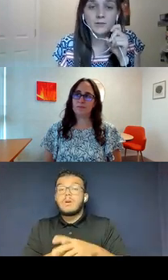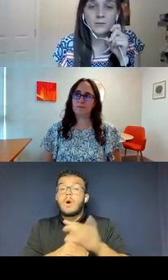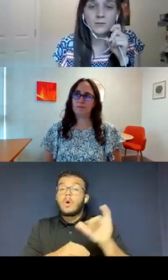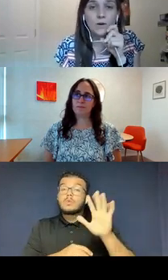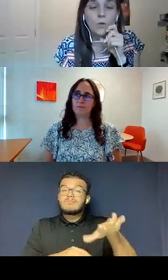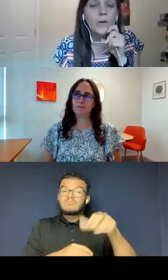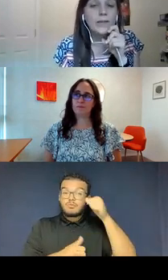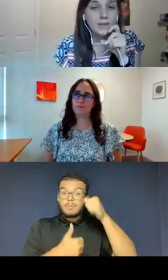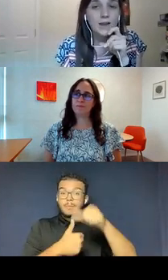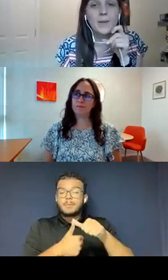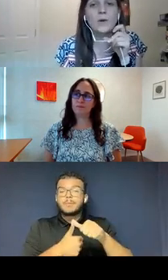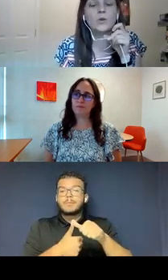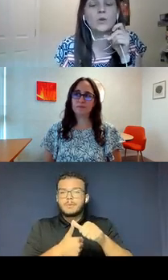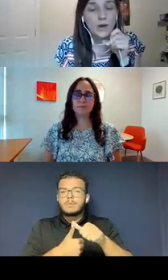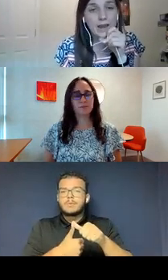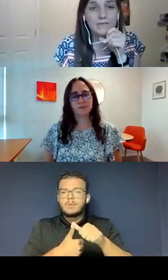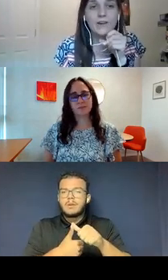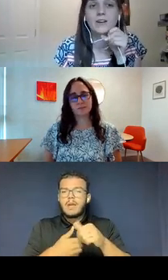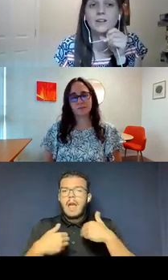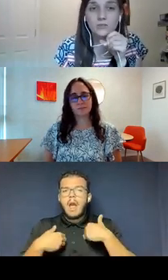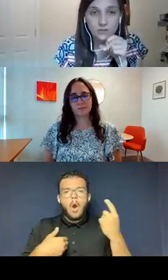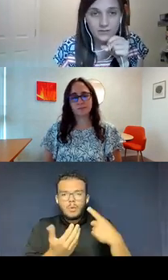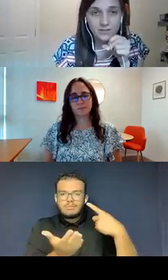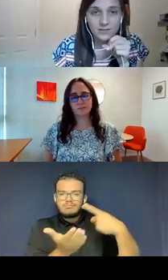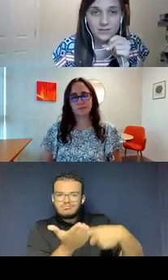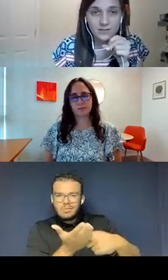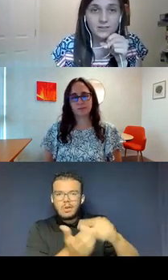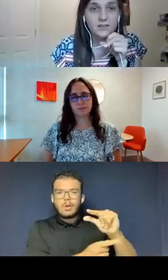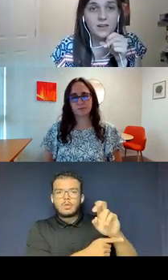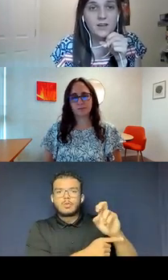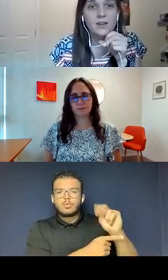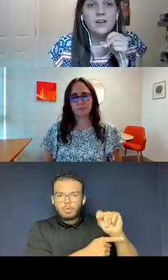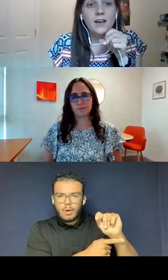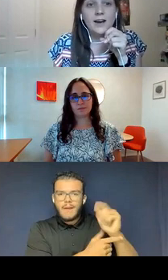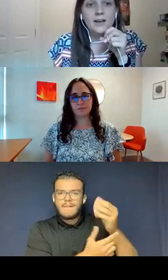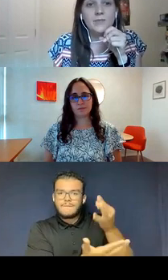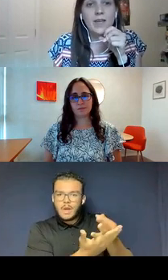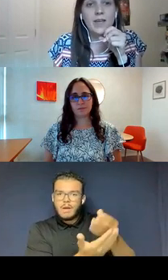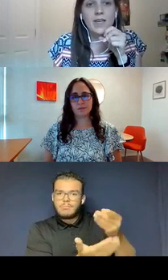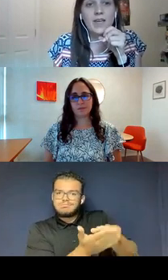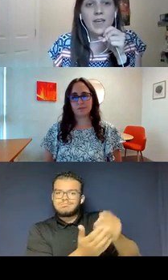is we're always talking about grant-funded services.